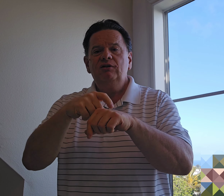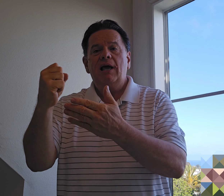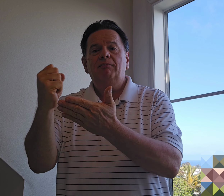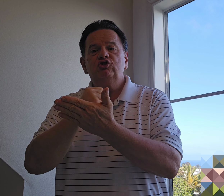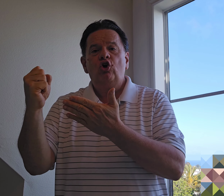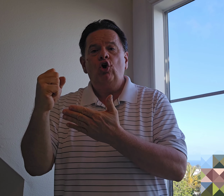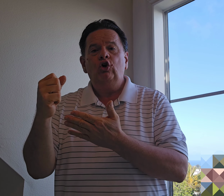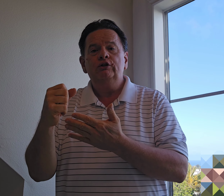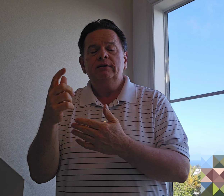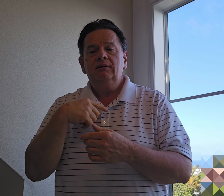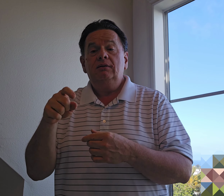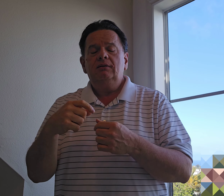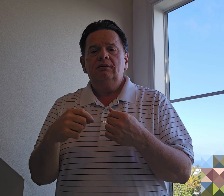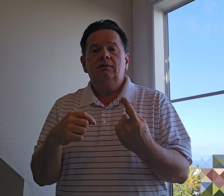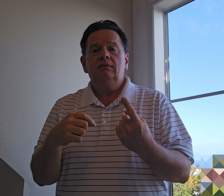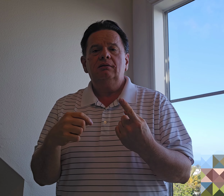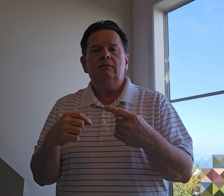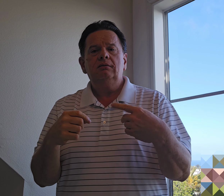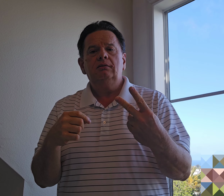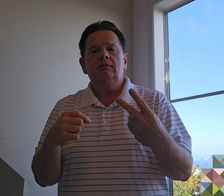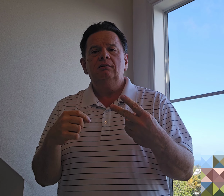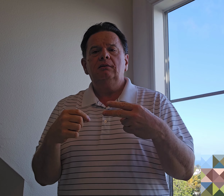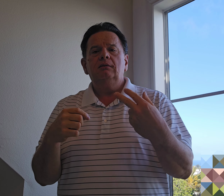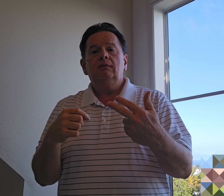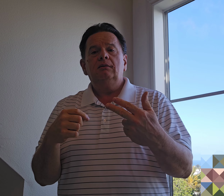My phone vibrated whenever my credit card was charged.